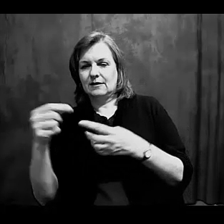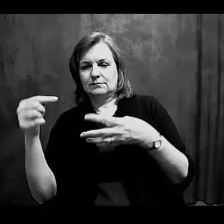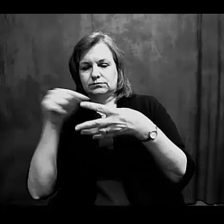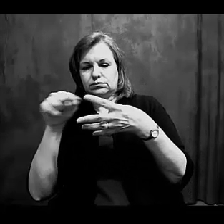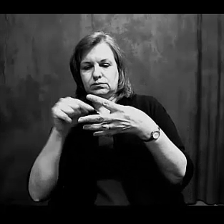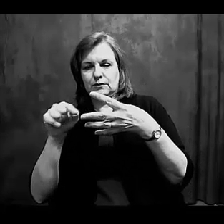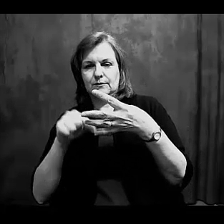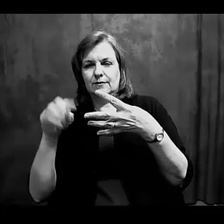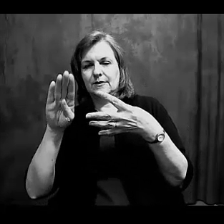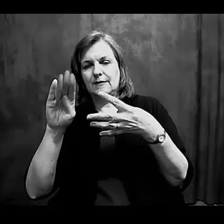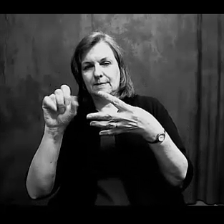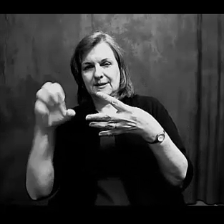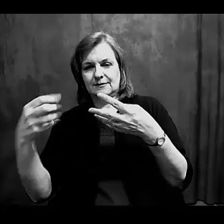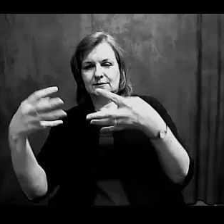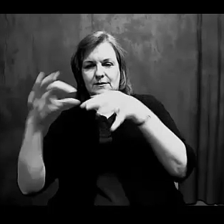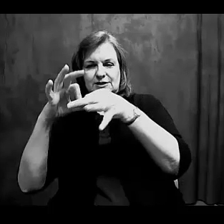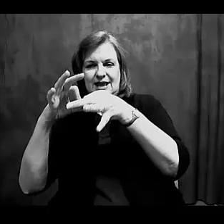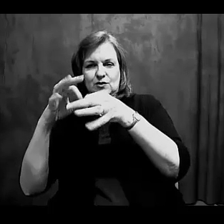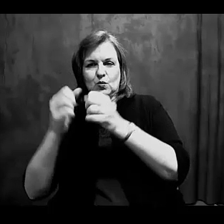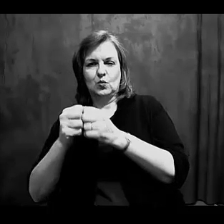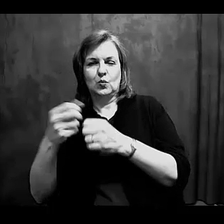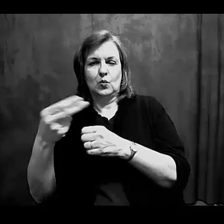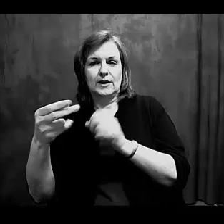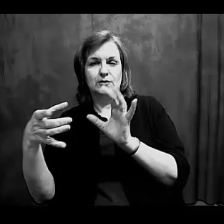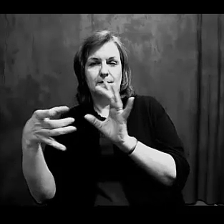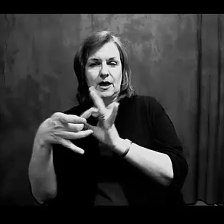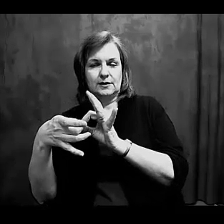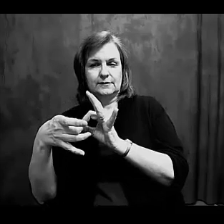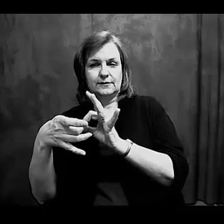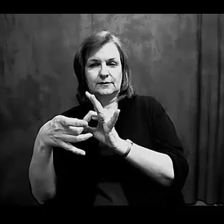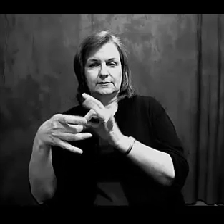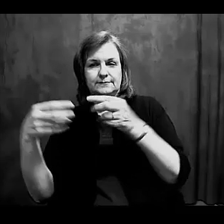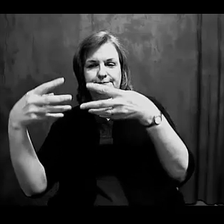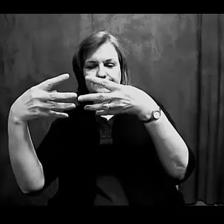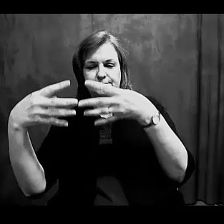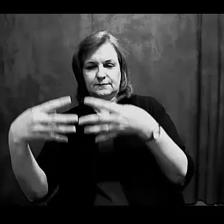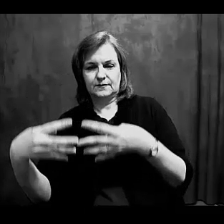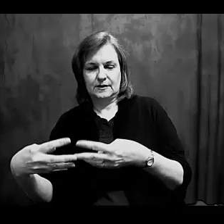and are going to attached each other with hydrogen bonds